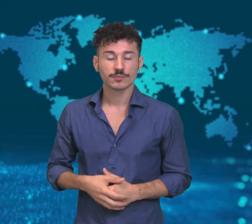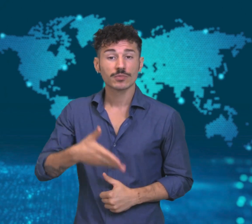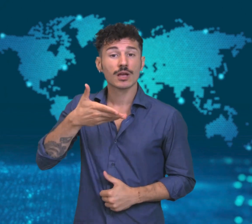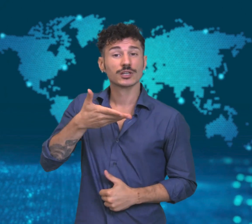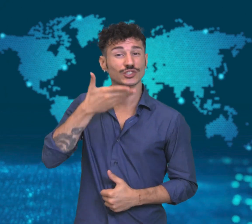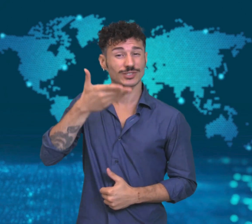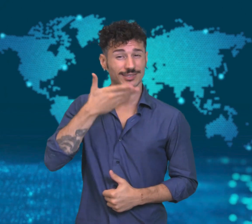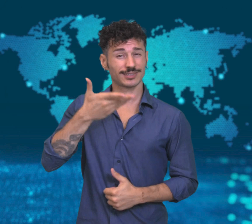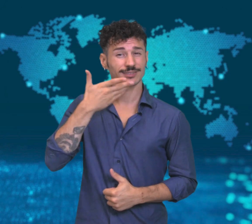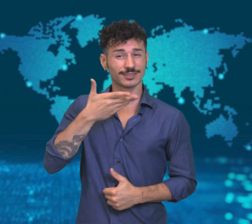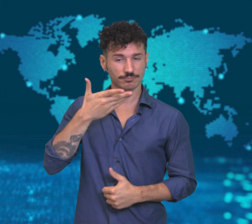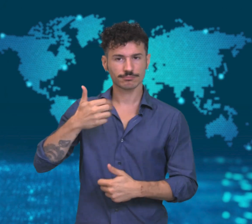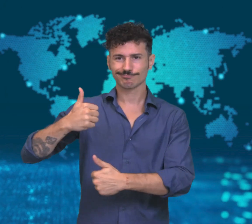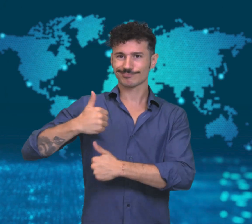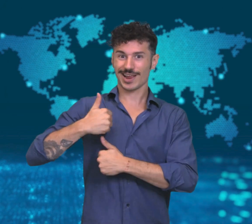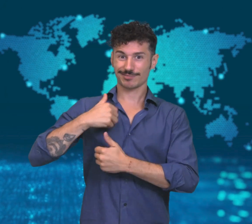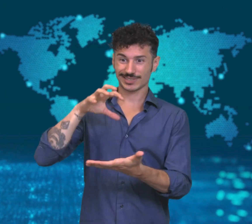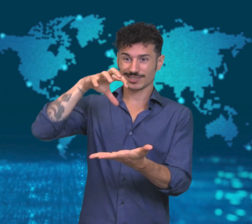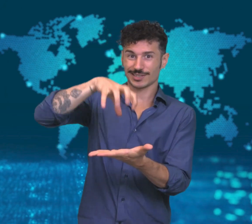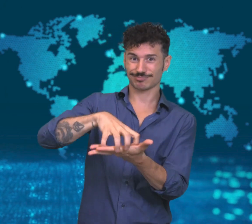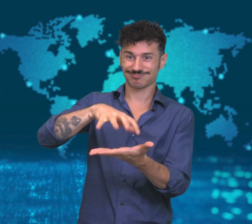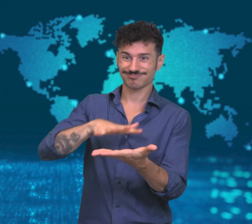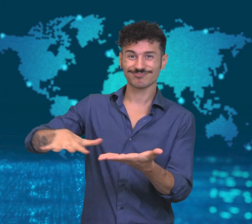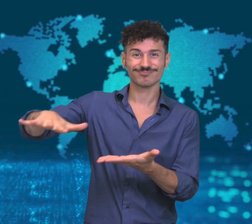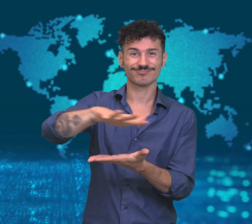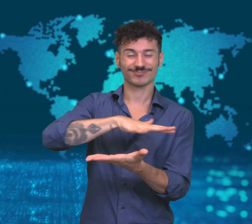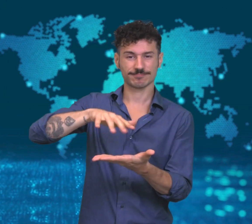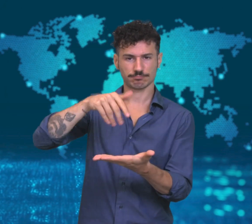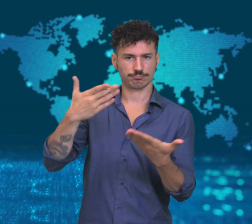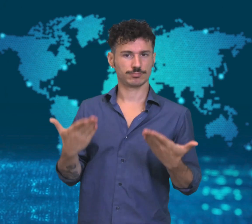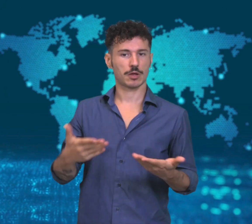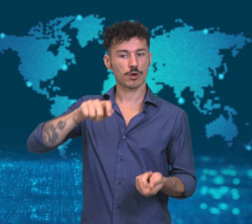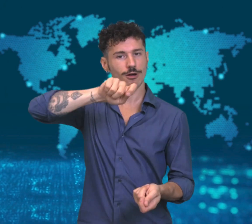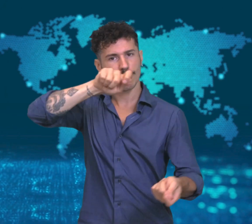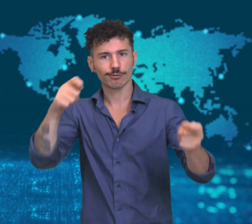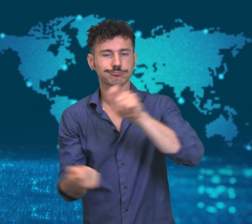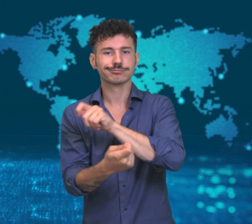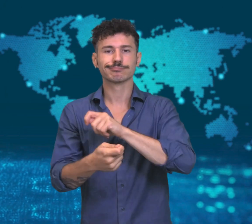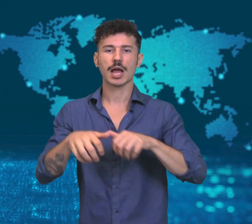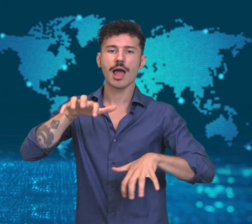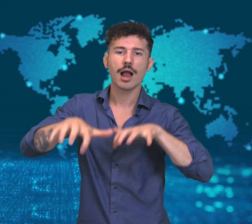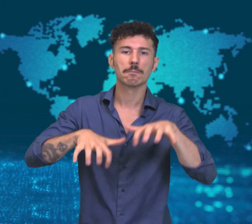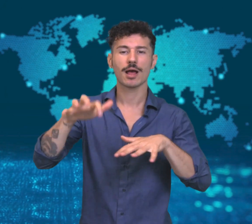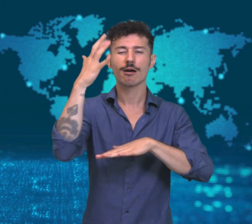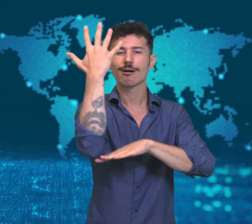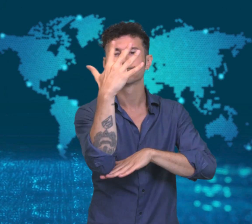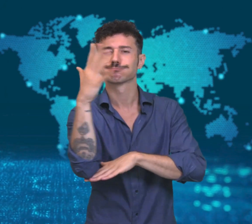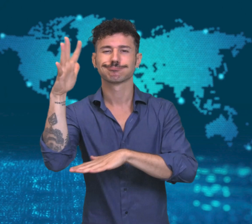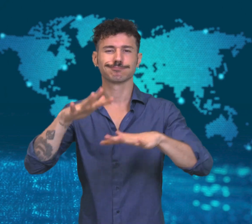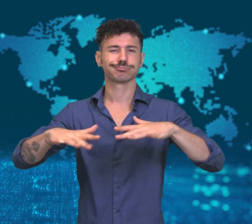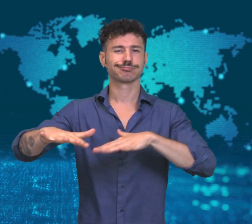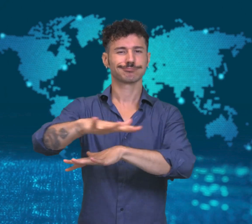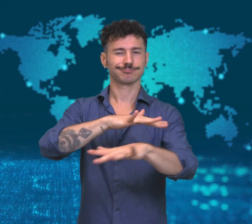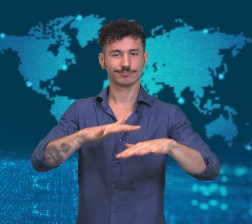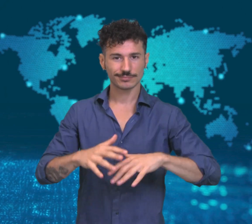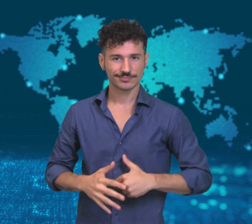Military base now wildlife area.